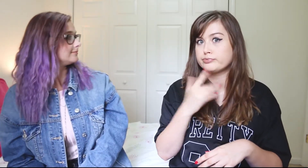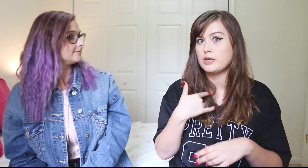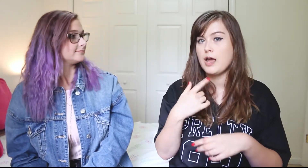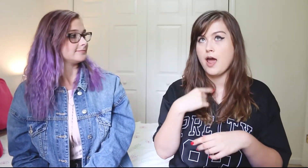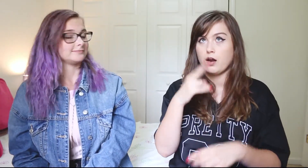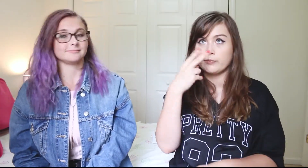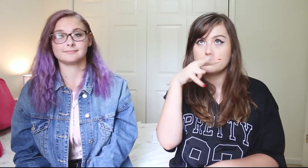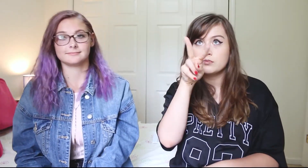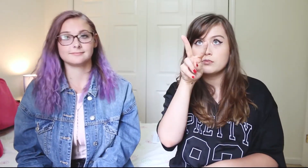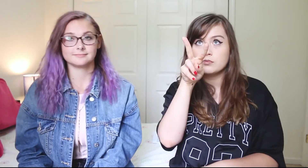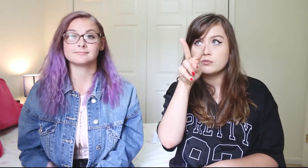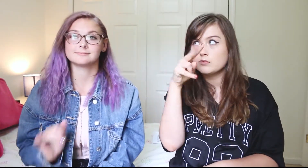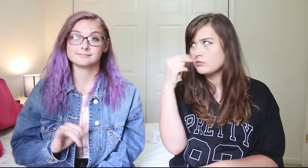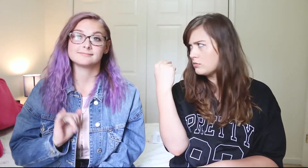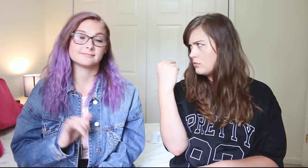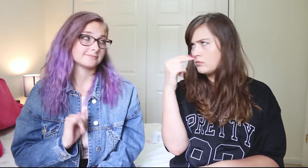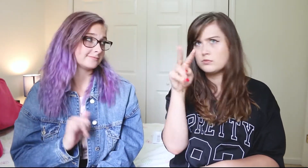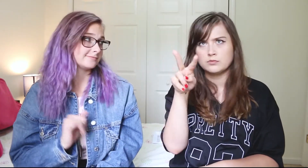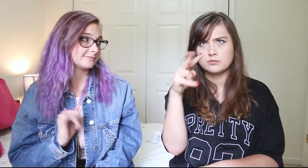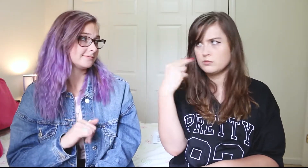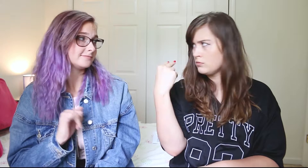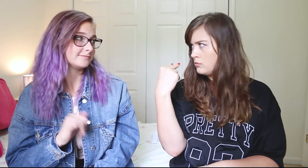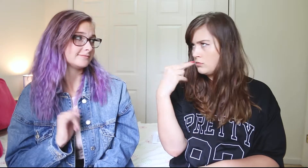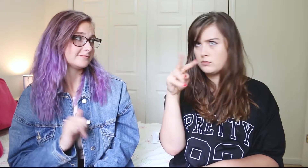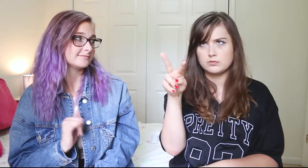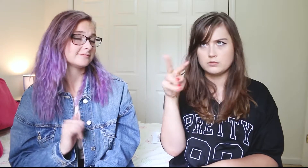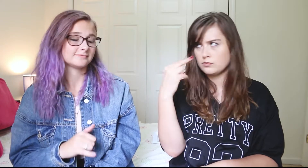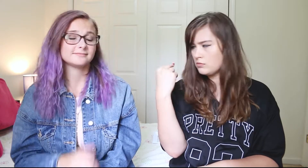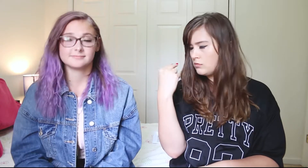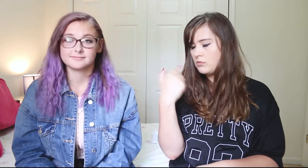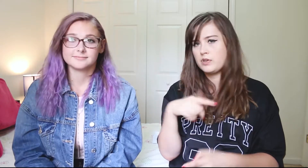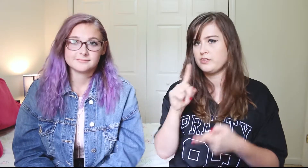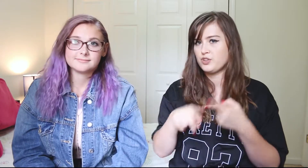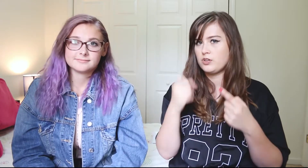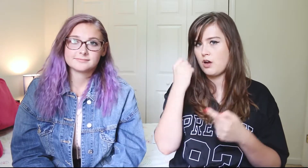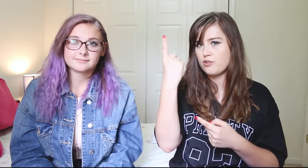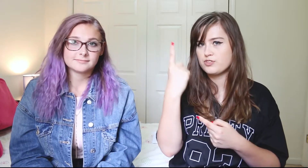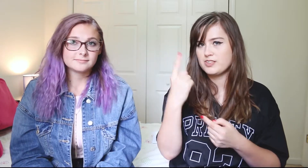So I was looking back and forth and couldn’t understand.